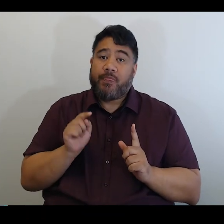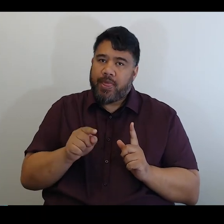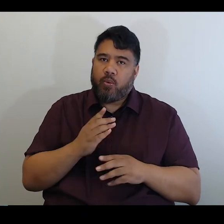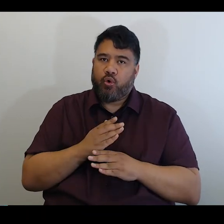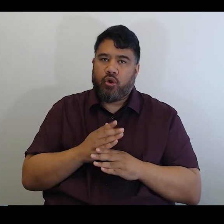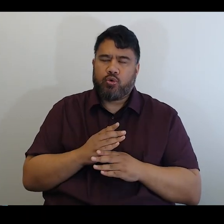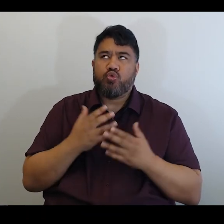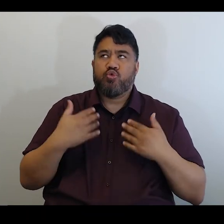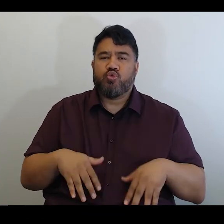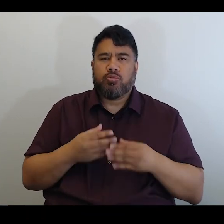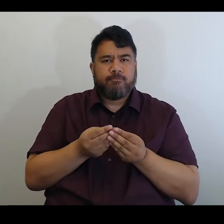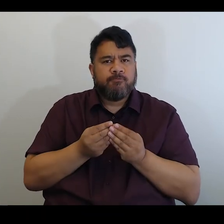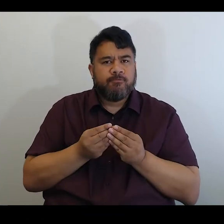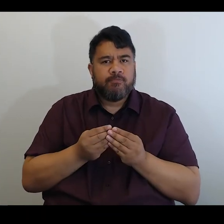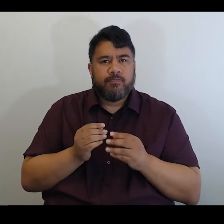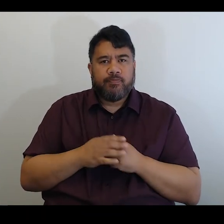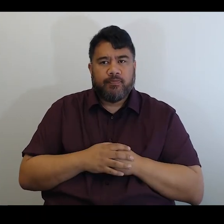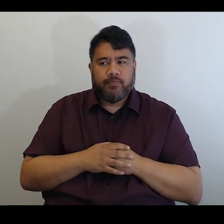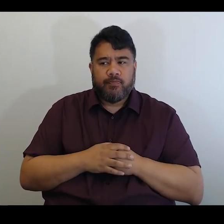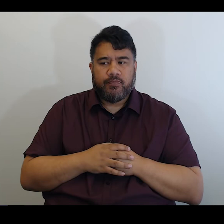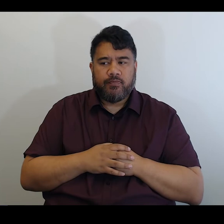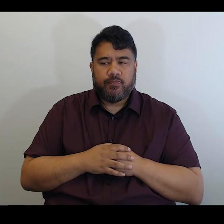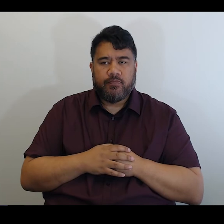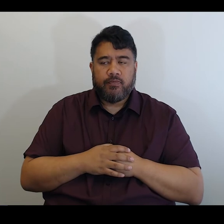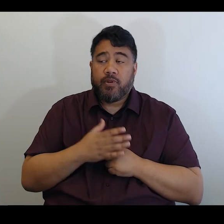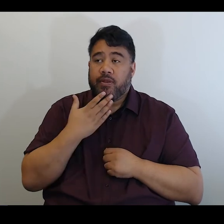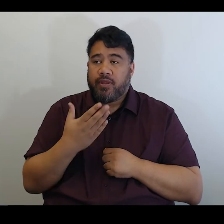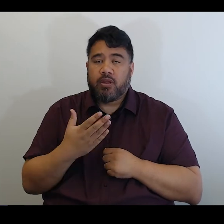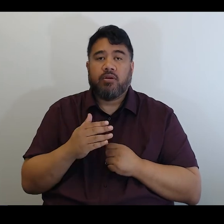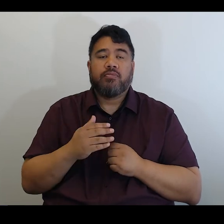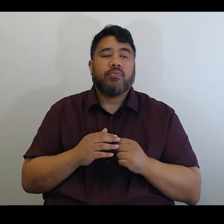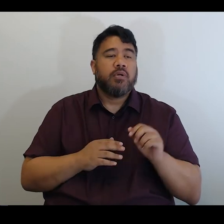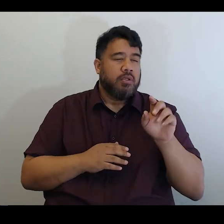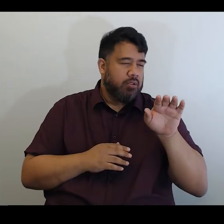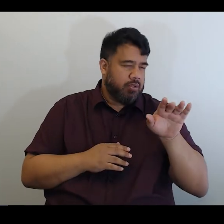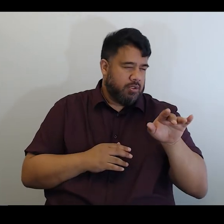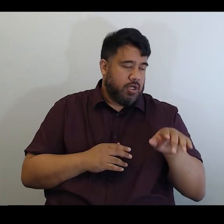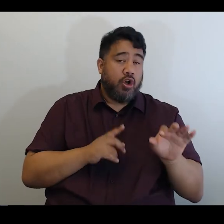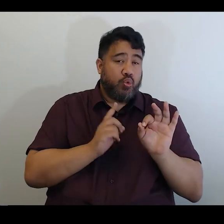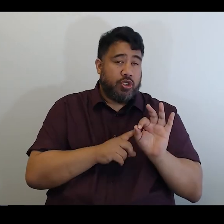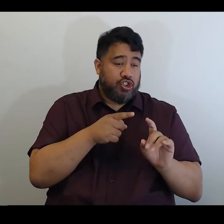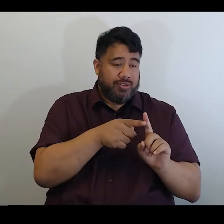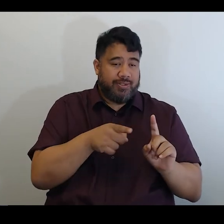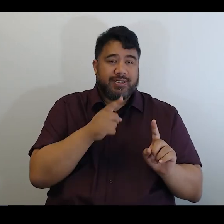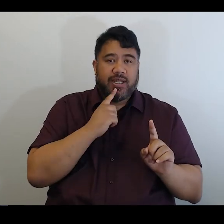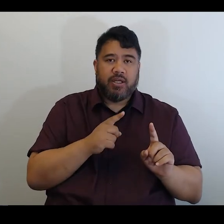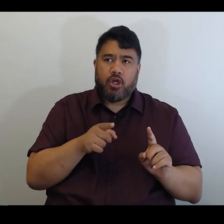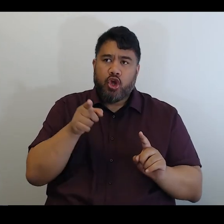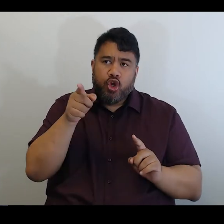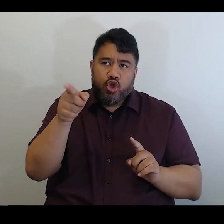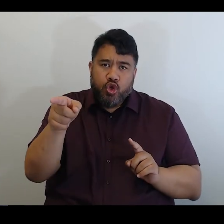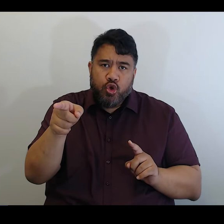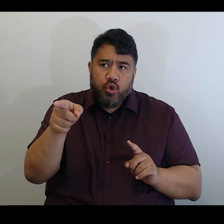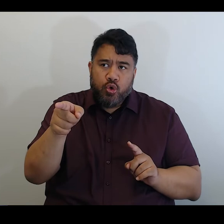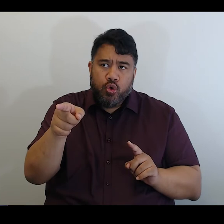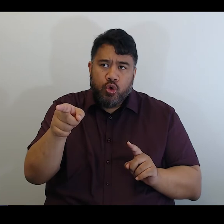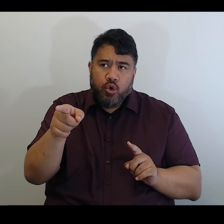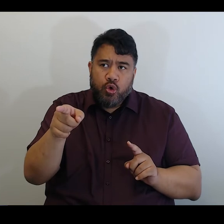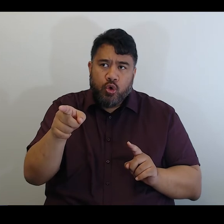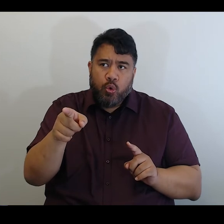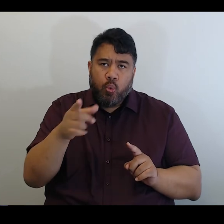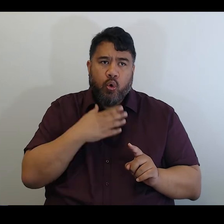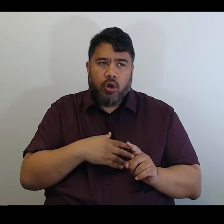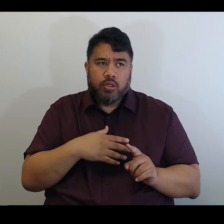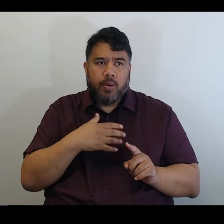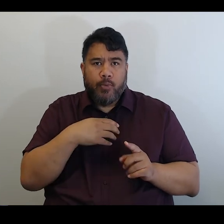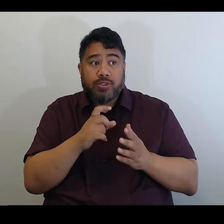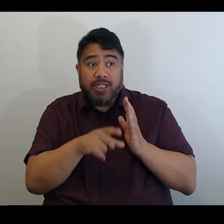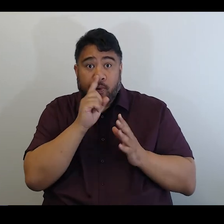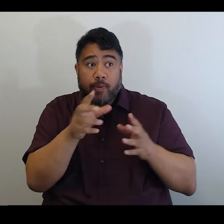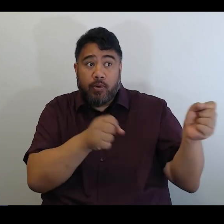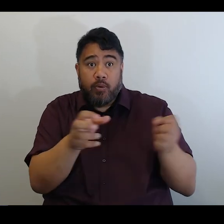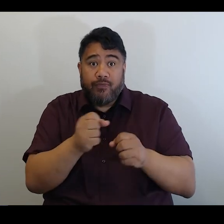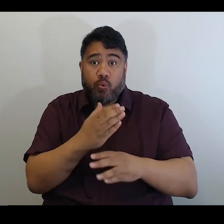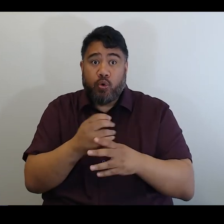I've got a question here that says, are you recruiting parents with lived experience and where can they fit into Whaikaha?